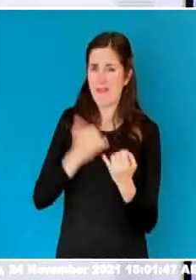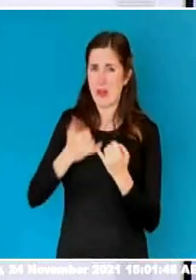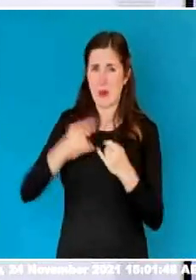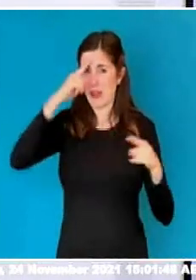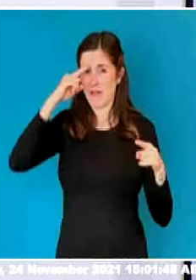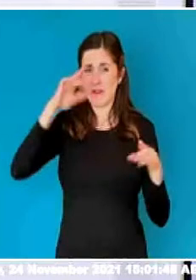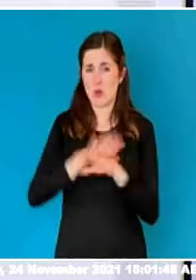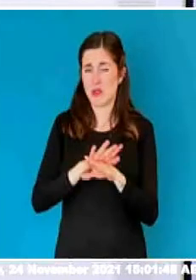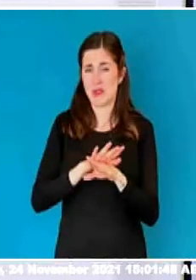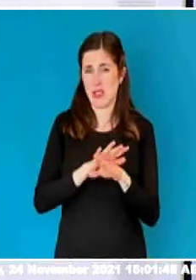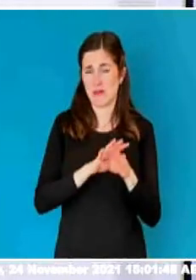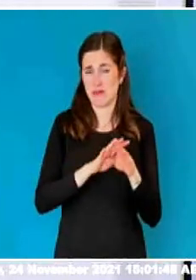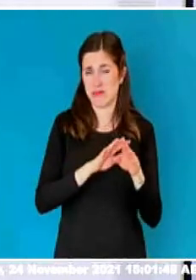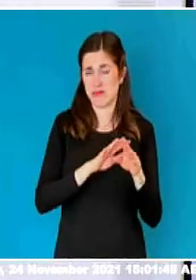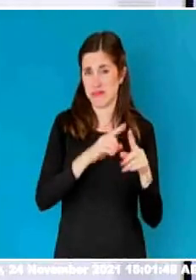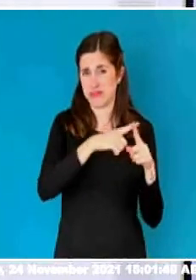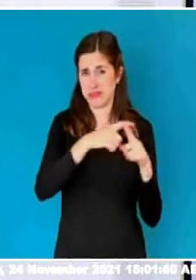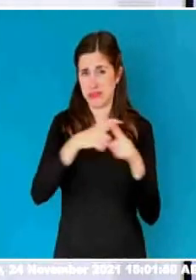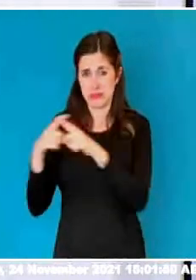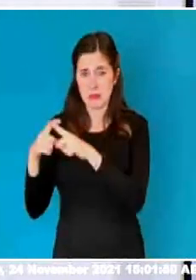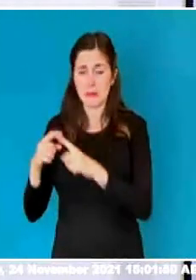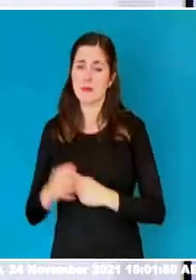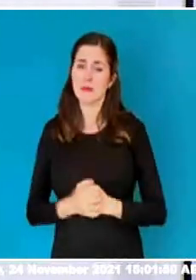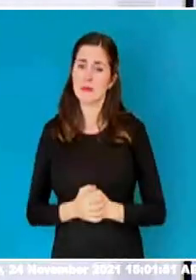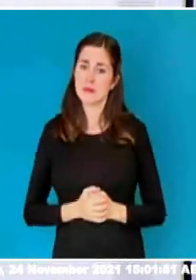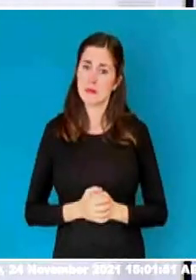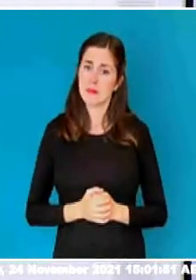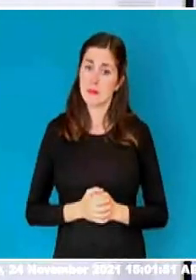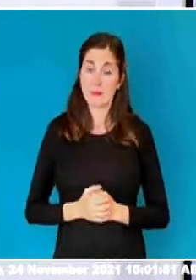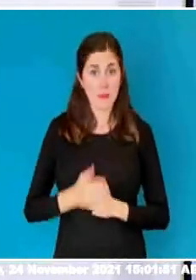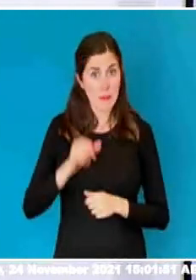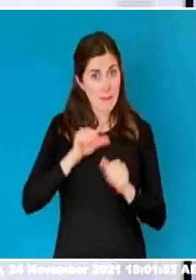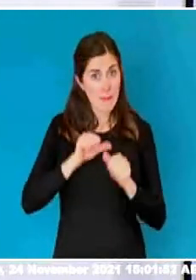Ms Eastman, would it help if Ms Edwards assisted?